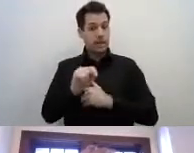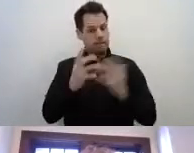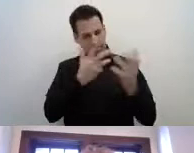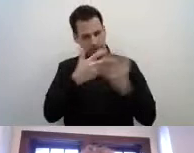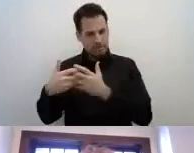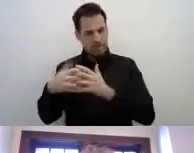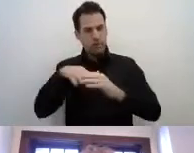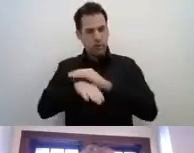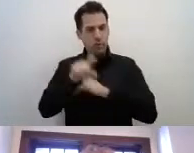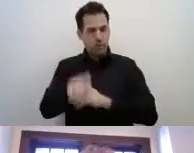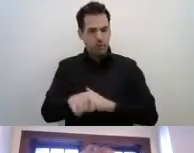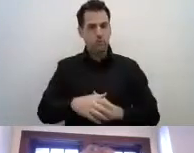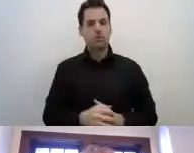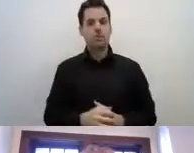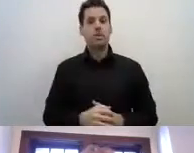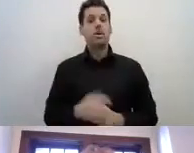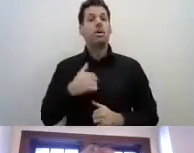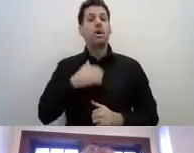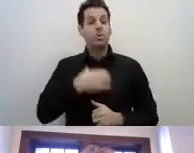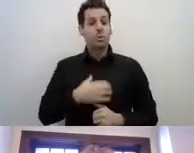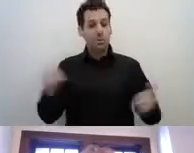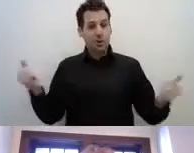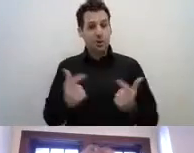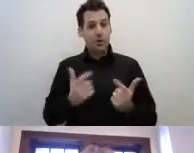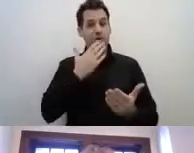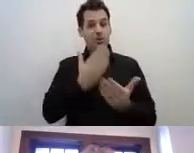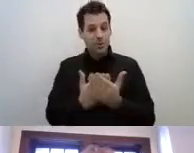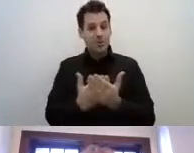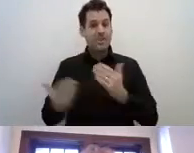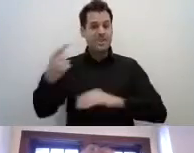in closing i wish everyone well on this international day of persons with disabilities